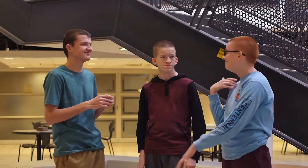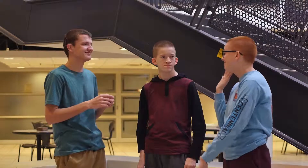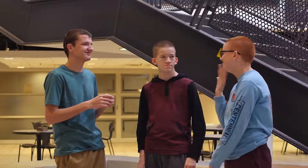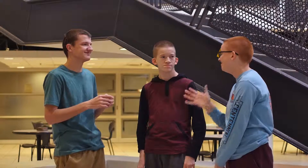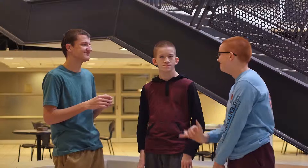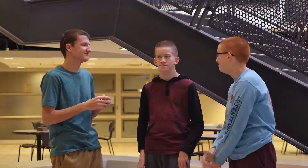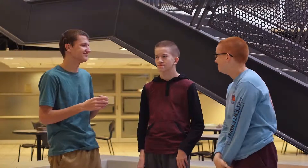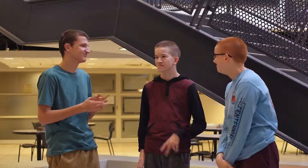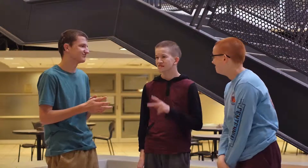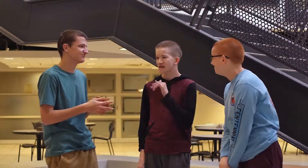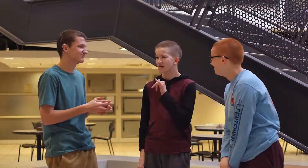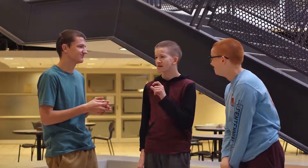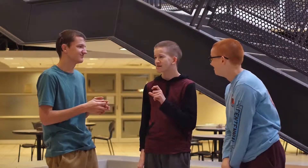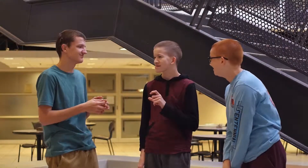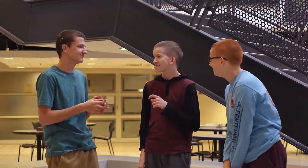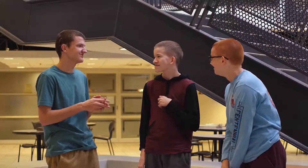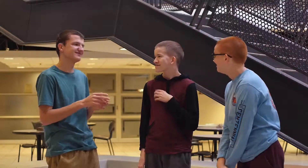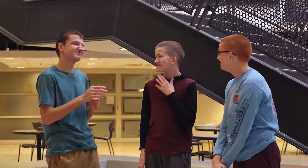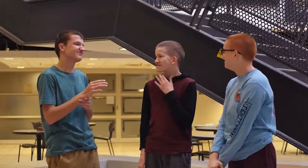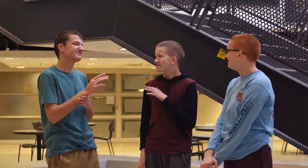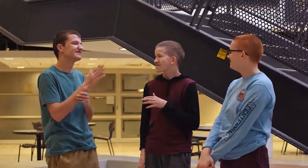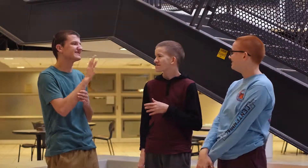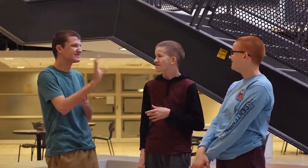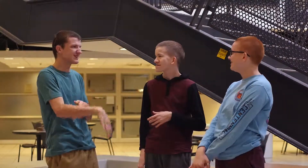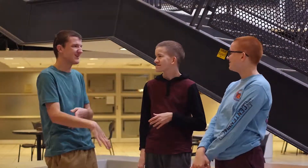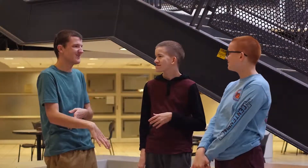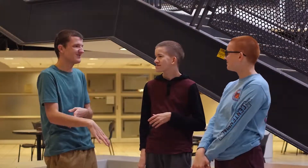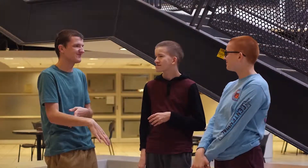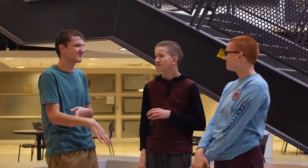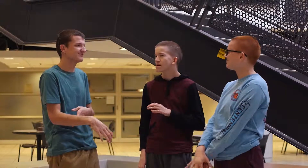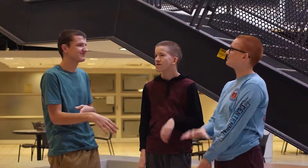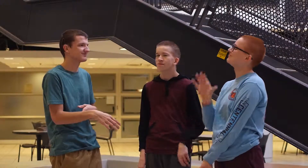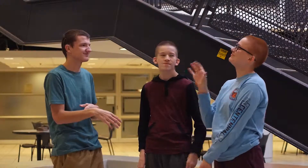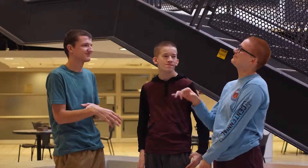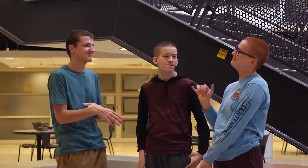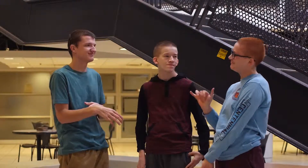I don't know. Kentucky? Chicago! Oh, it's Chicago.